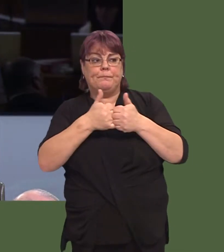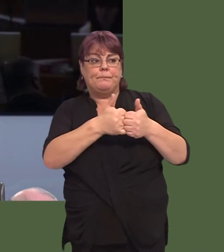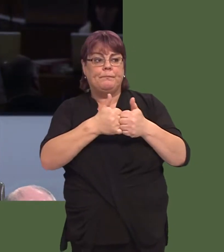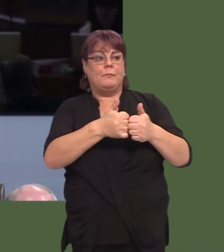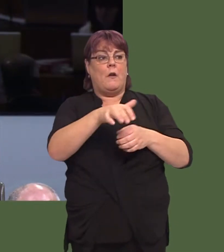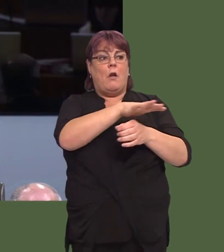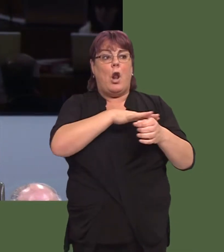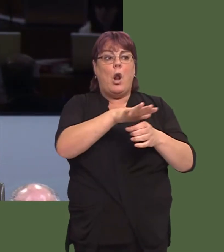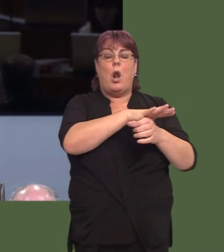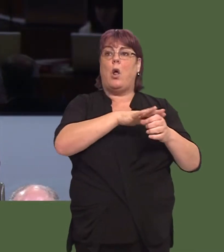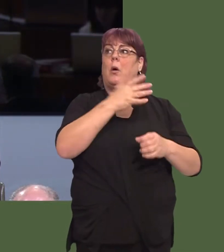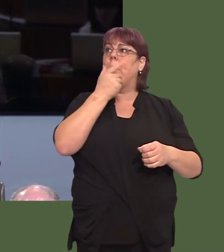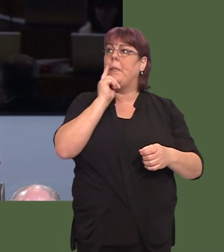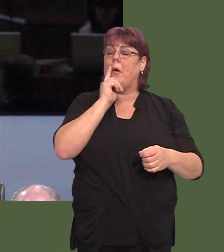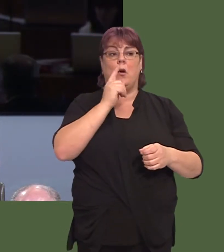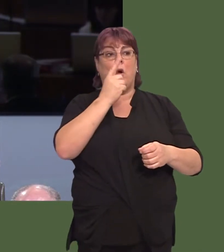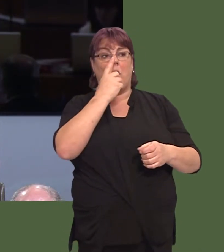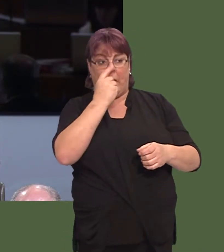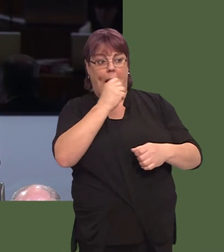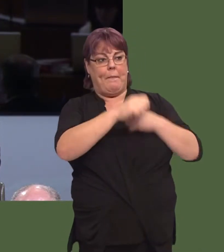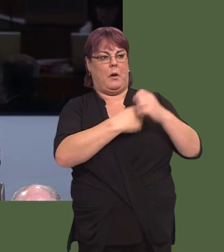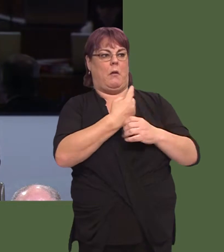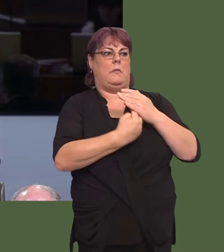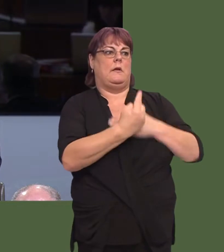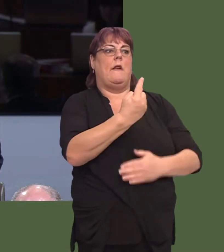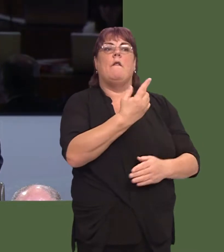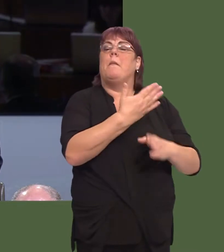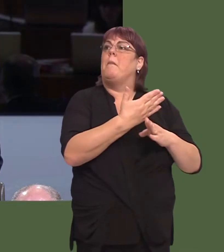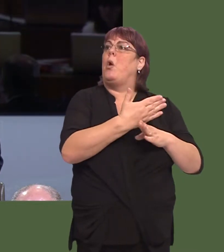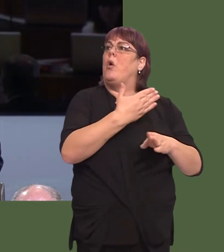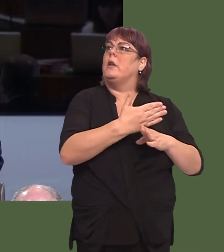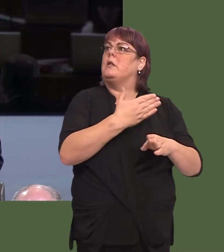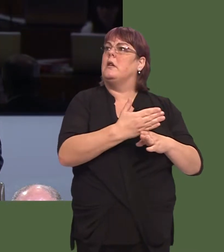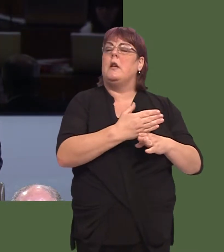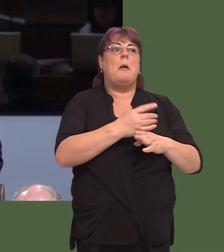that meet the demands of self-employment in Wales, as opposed to a pan-Wales solution, which might not always be appropriate?